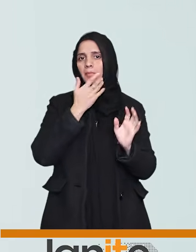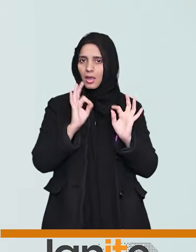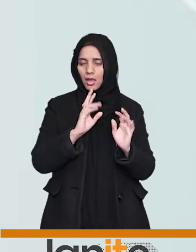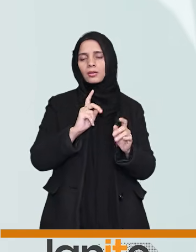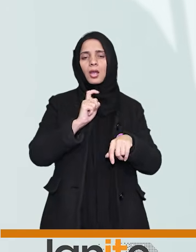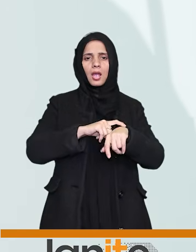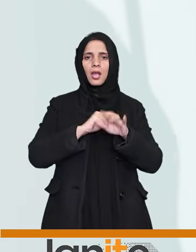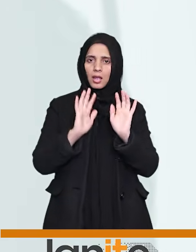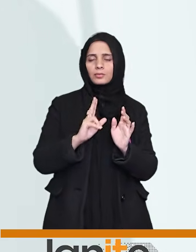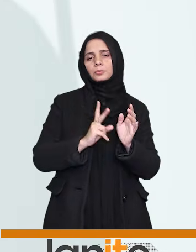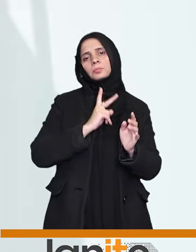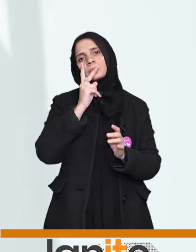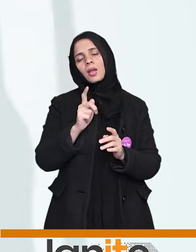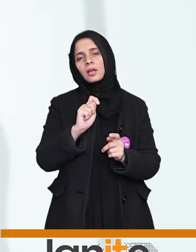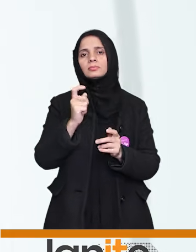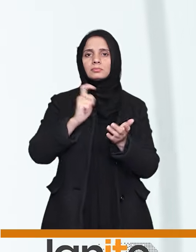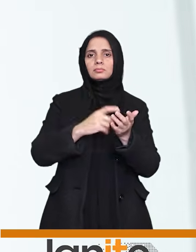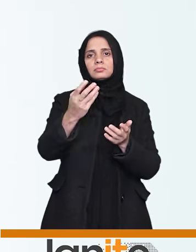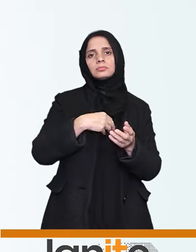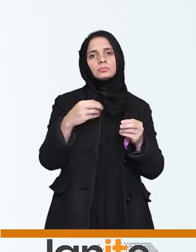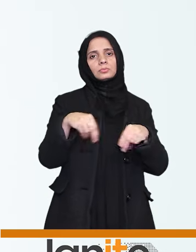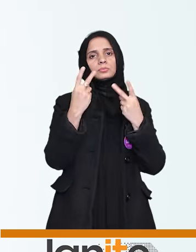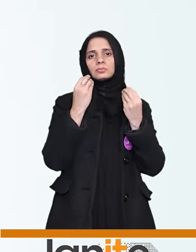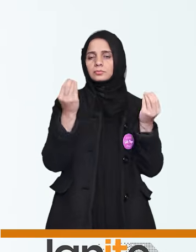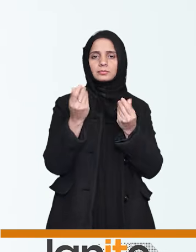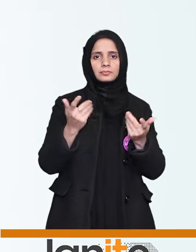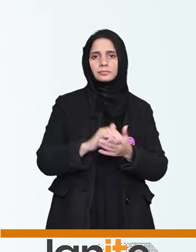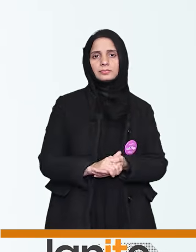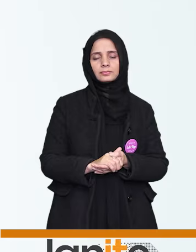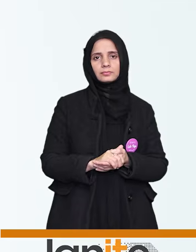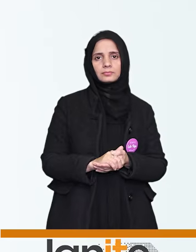and communicate with your employer. Good luck with freelancer.com